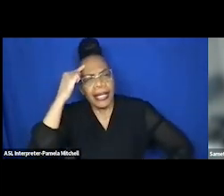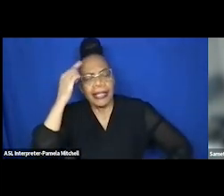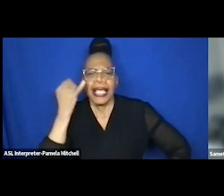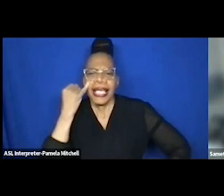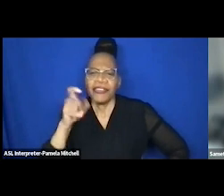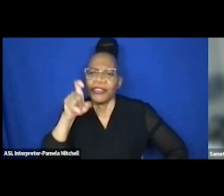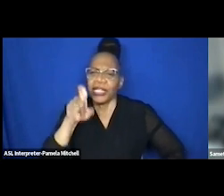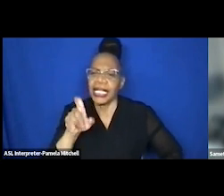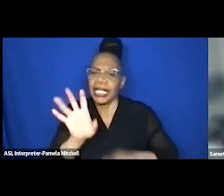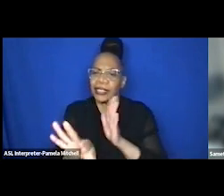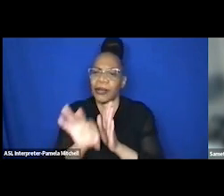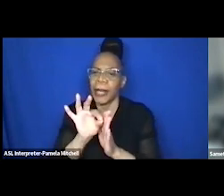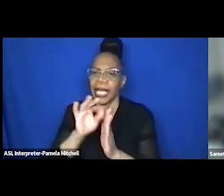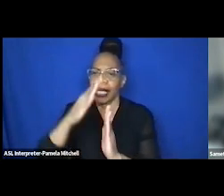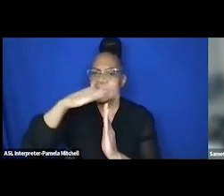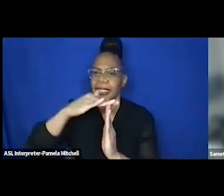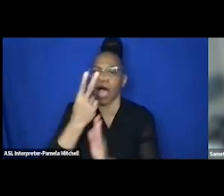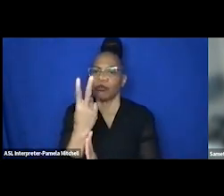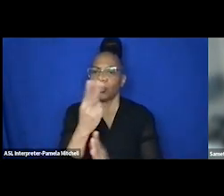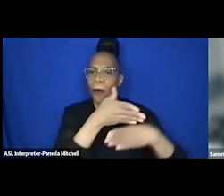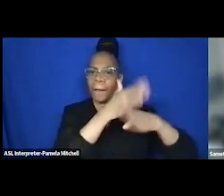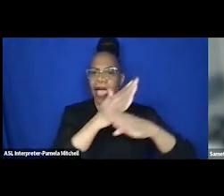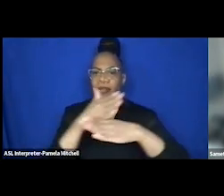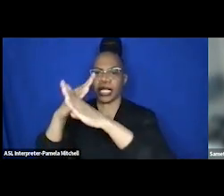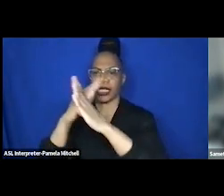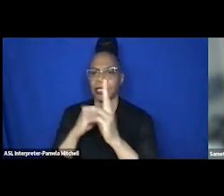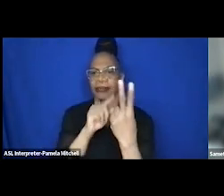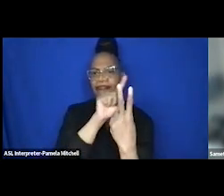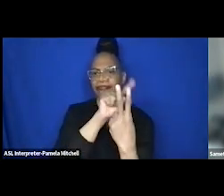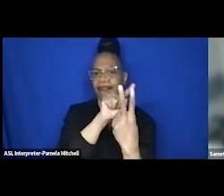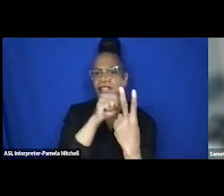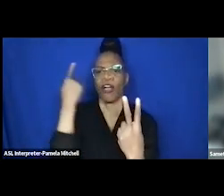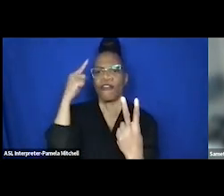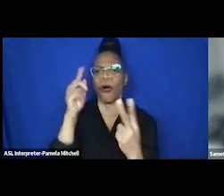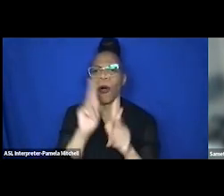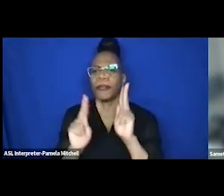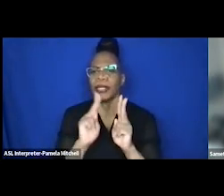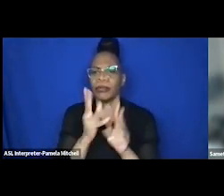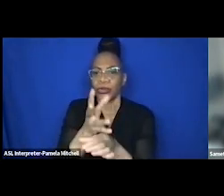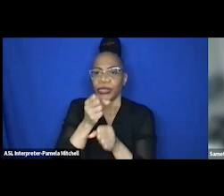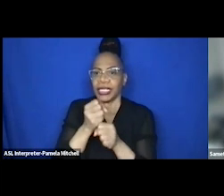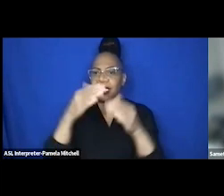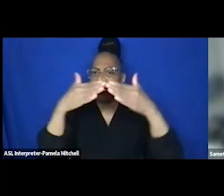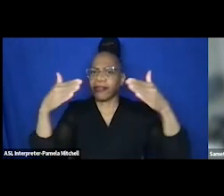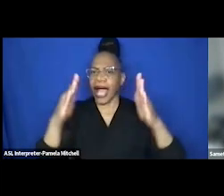what were the top two barriers, right, for people getting housed, I would almost guarantee that one